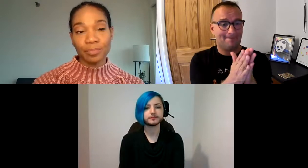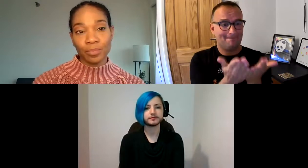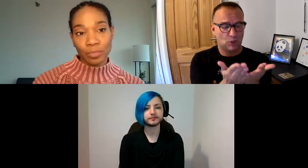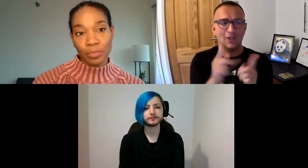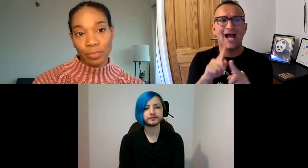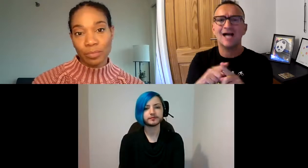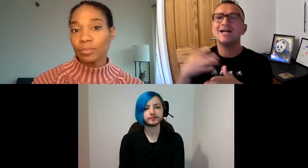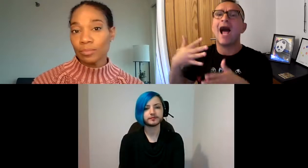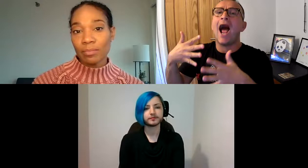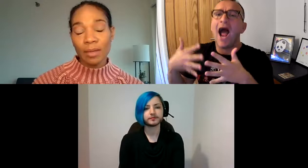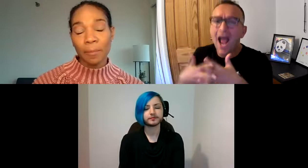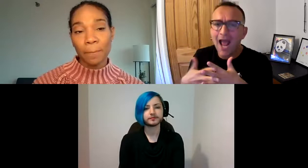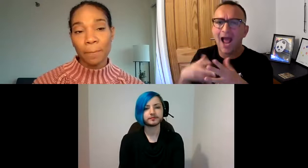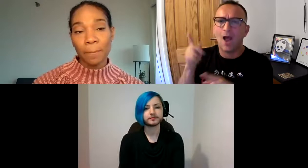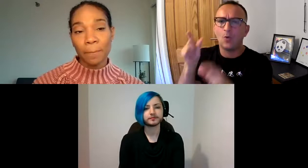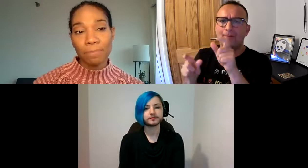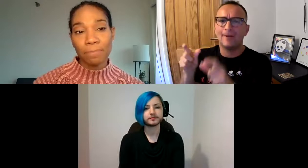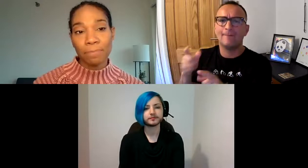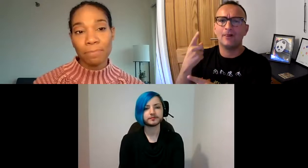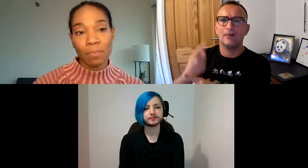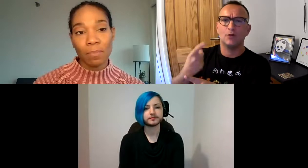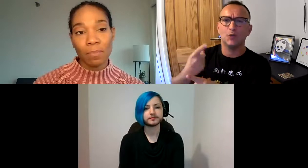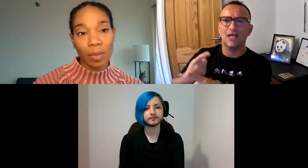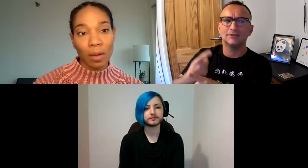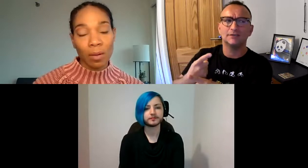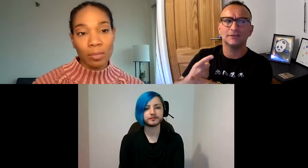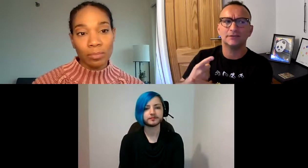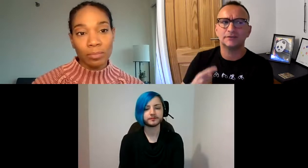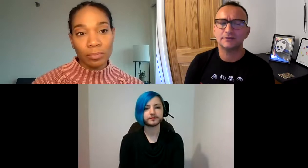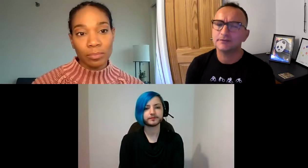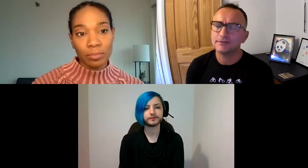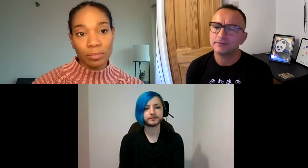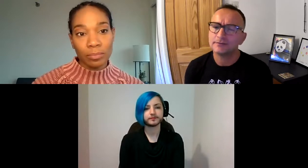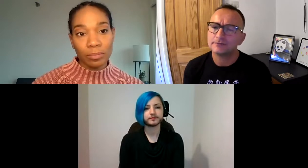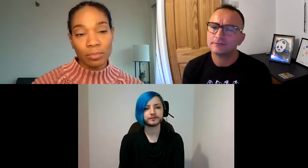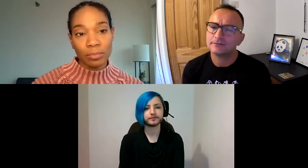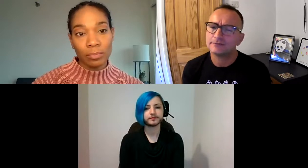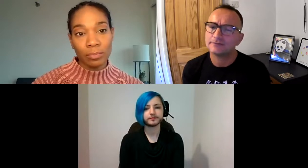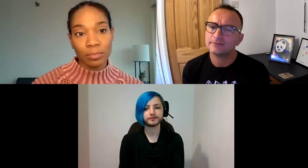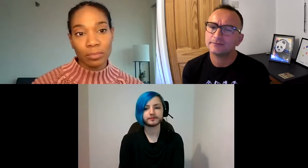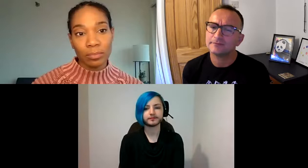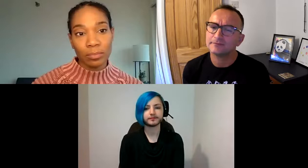identities, actually some people don't use those terms to describe themselves and what is that relationship